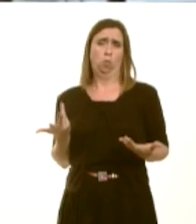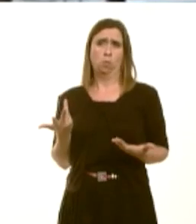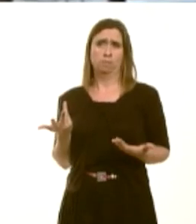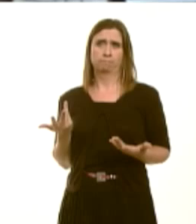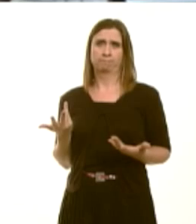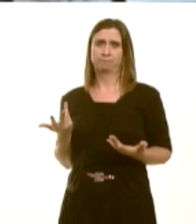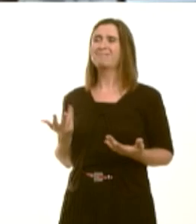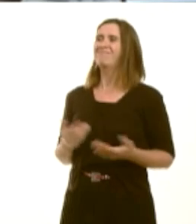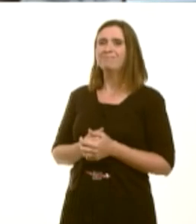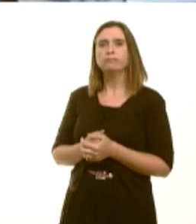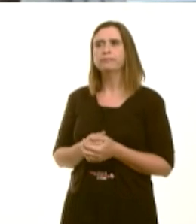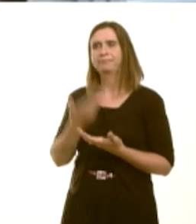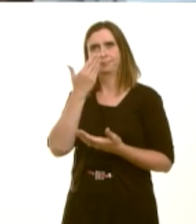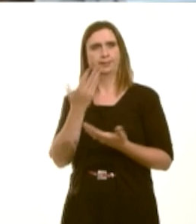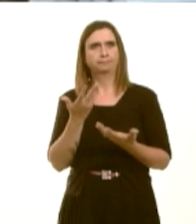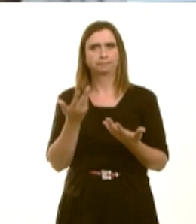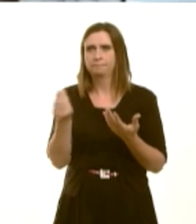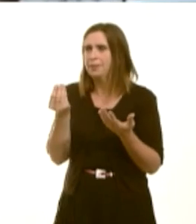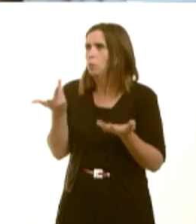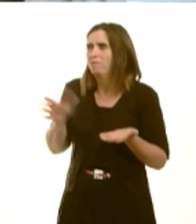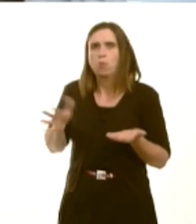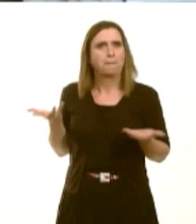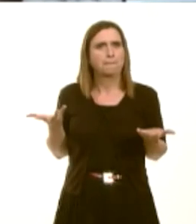not seem to exist at the moment to restore those sites, but the UK Government can provide